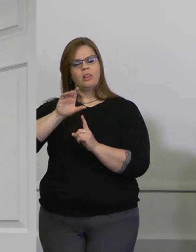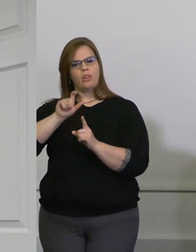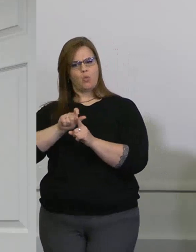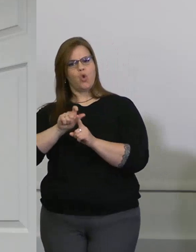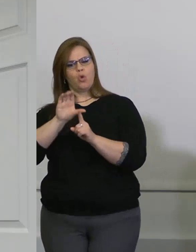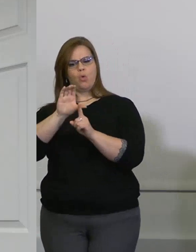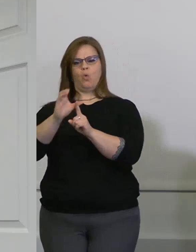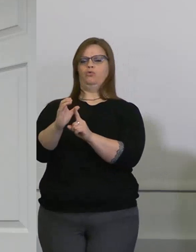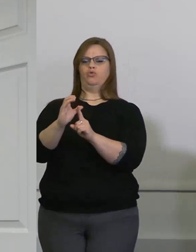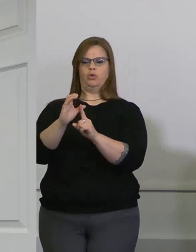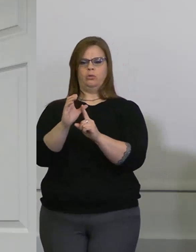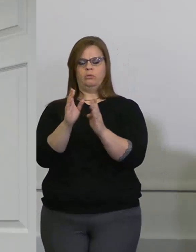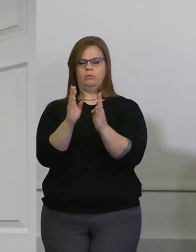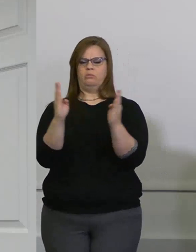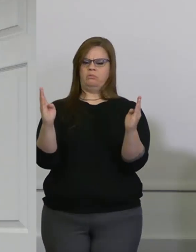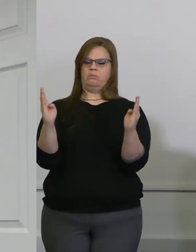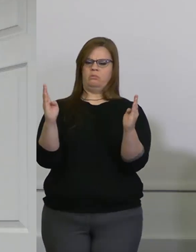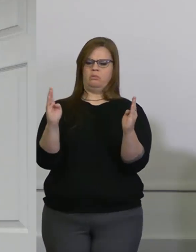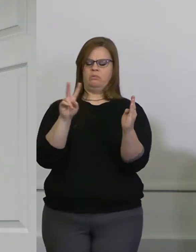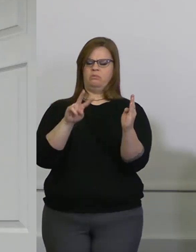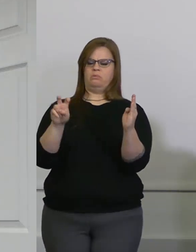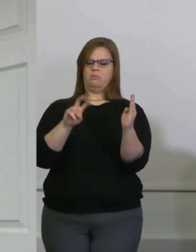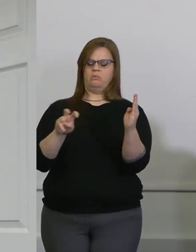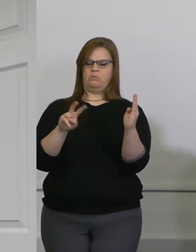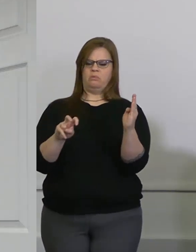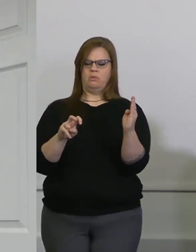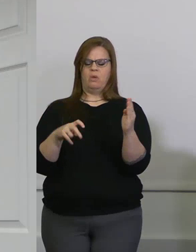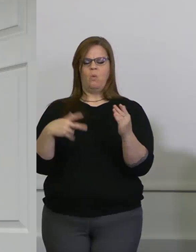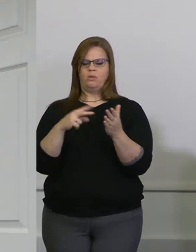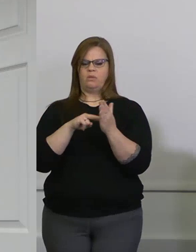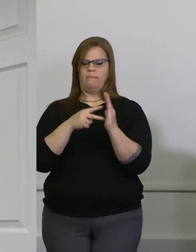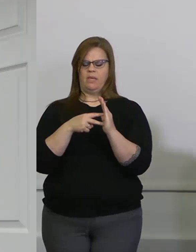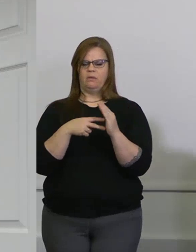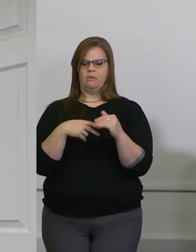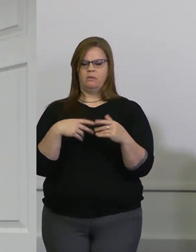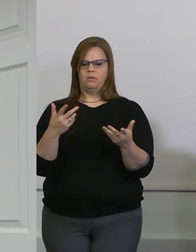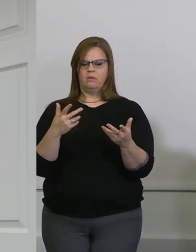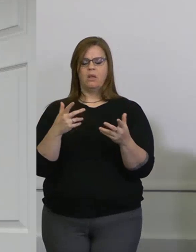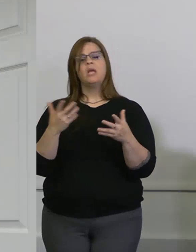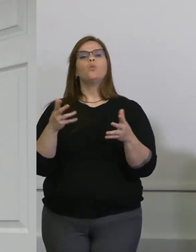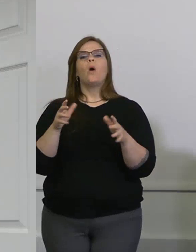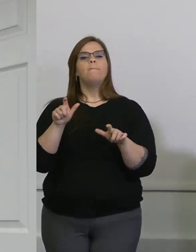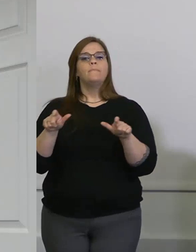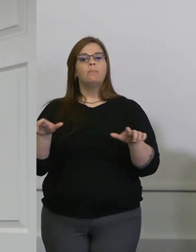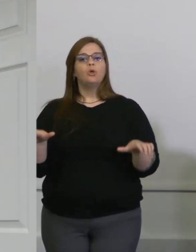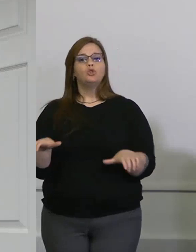it it really means what do people do when the accessibility of people are not in the room.